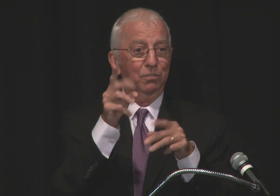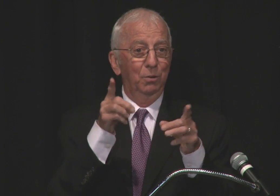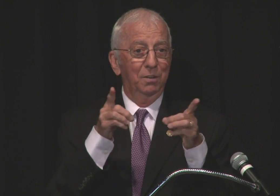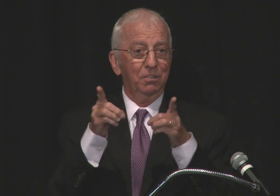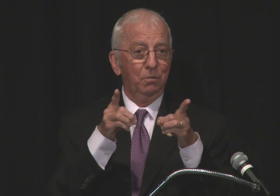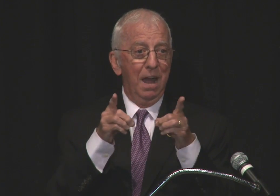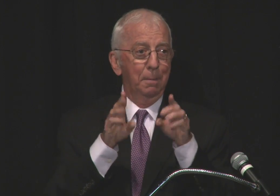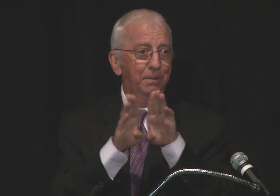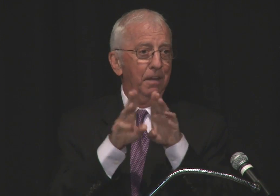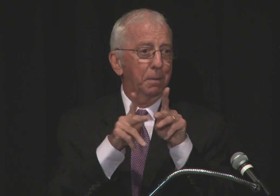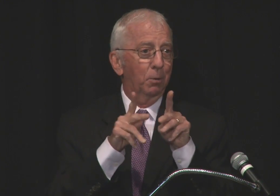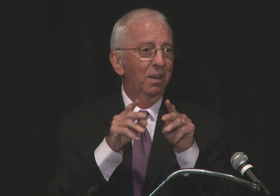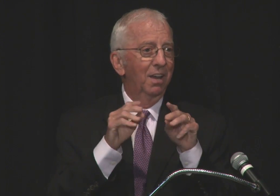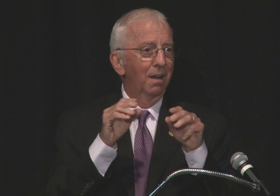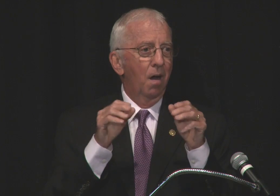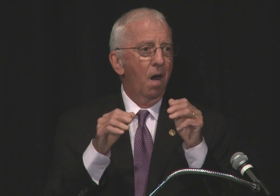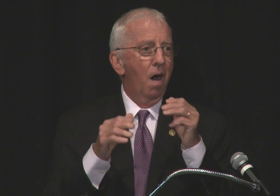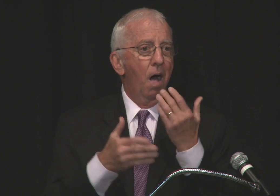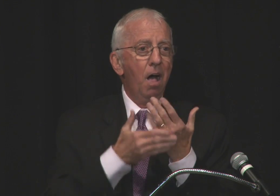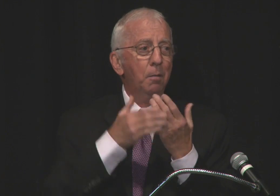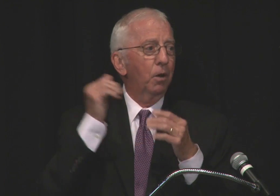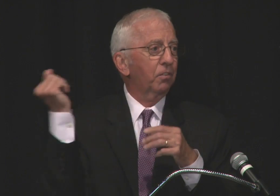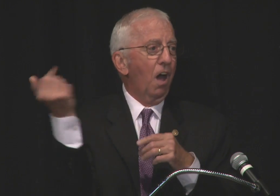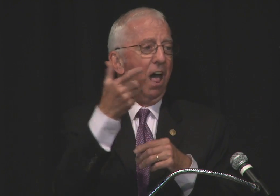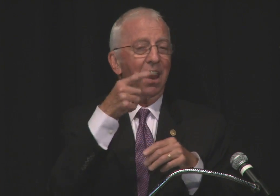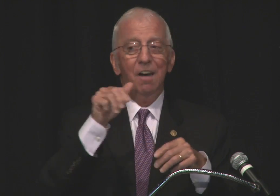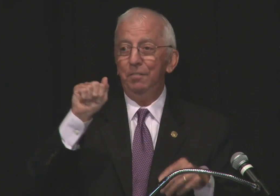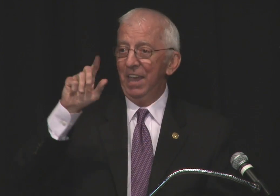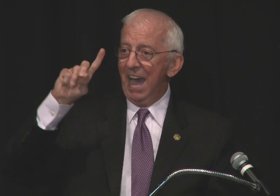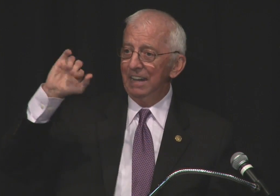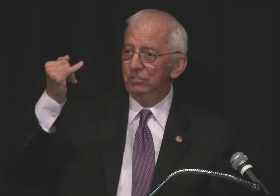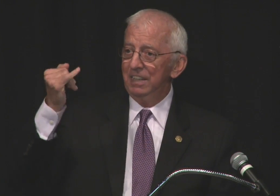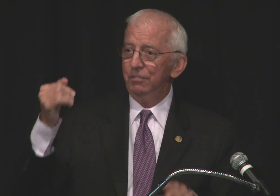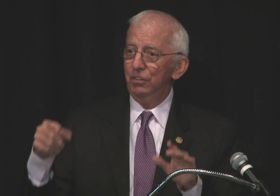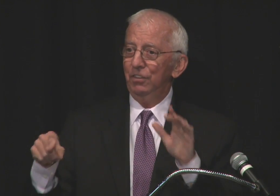to describe deaf people. Almost all of the adjectives